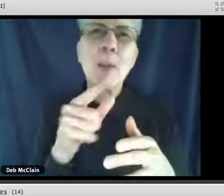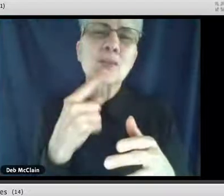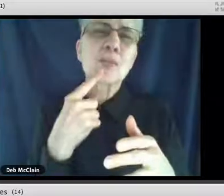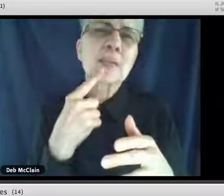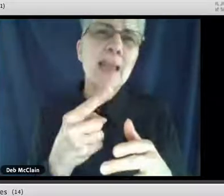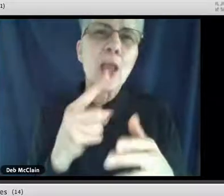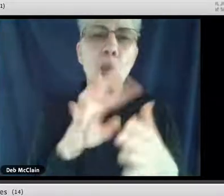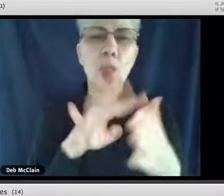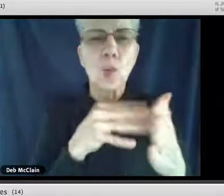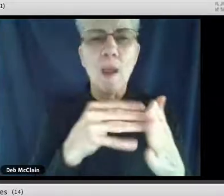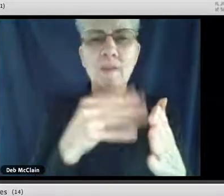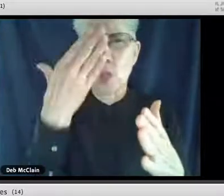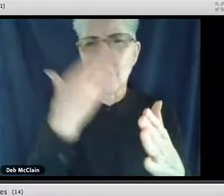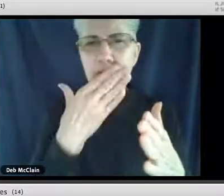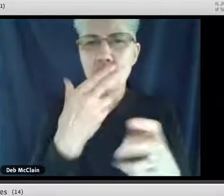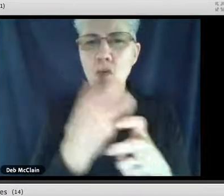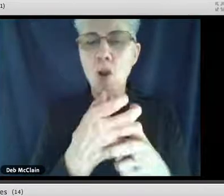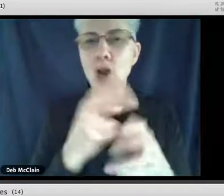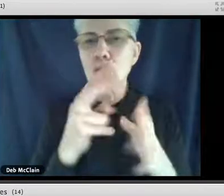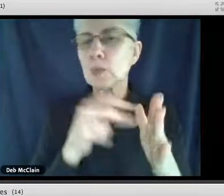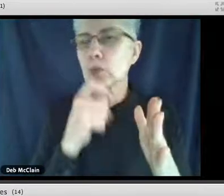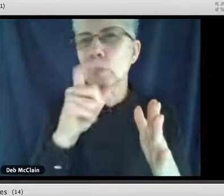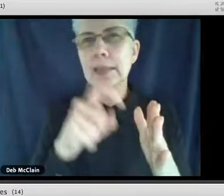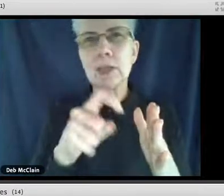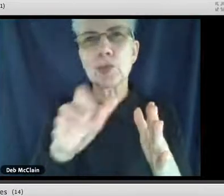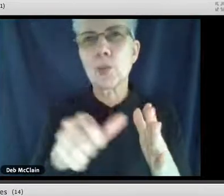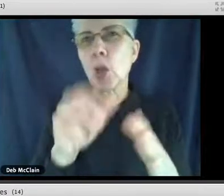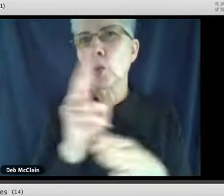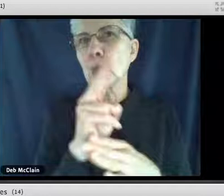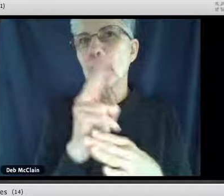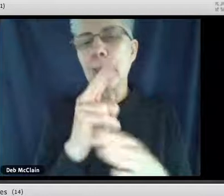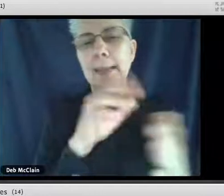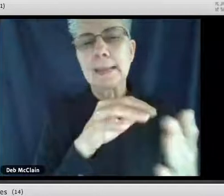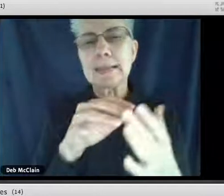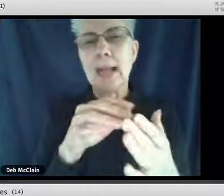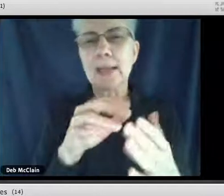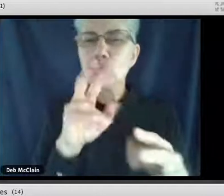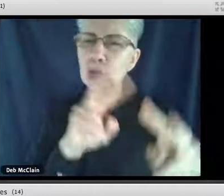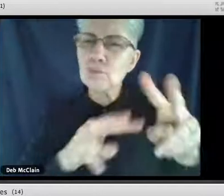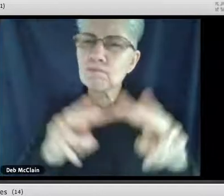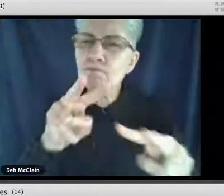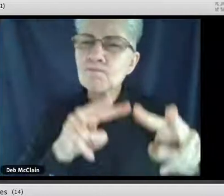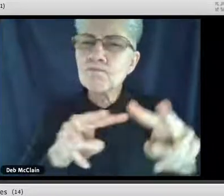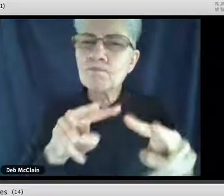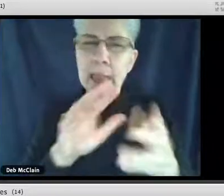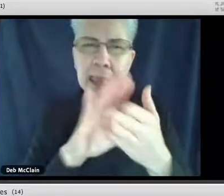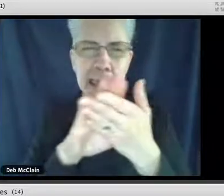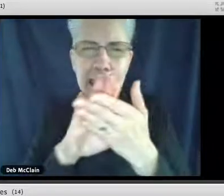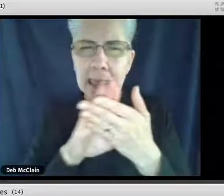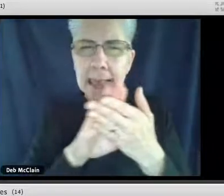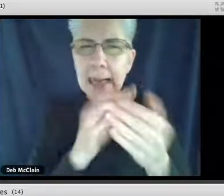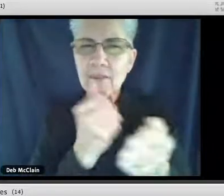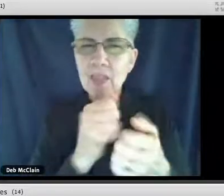on the front is hard to read, you don't really need to do usability study, so look at that first. Clean up all of the kind of stuff you can clean up,